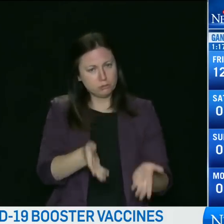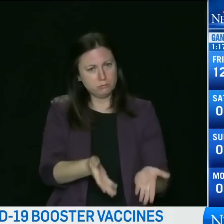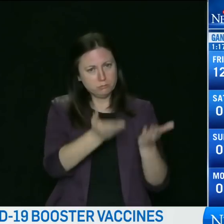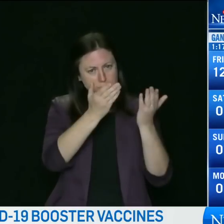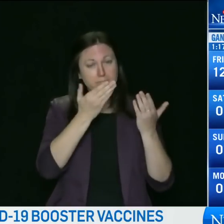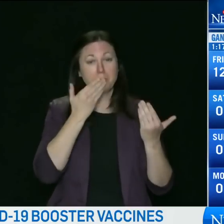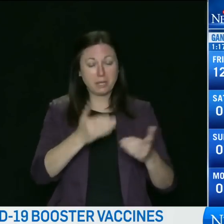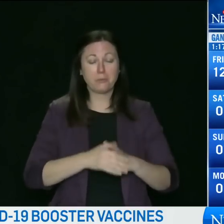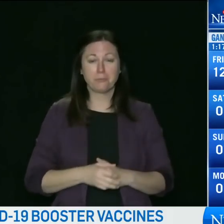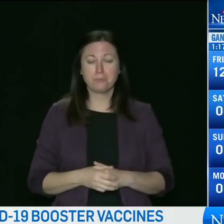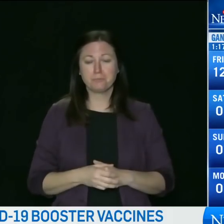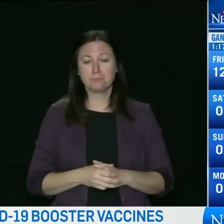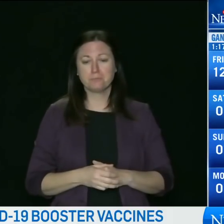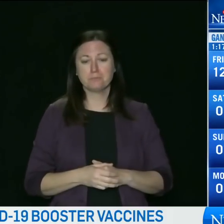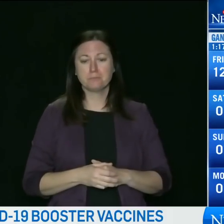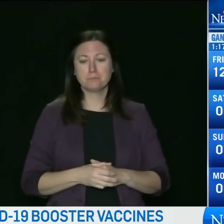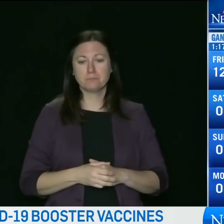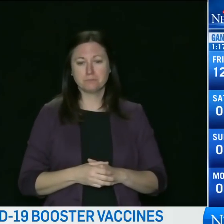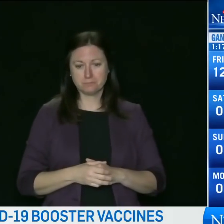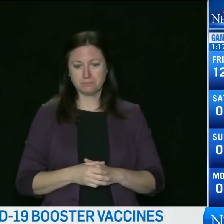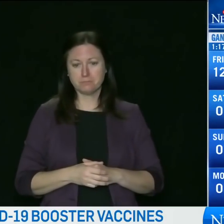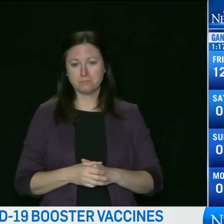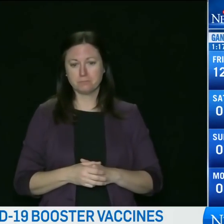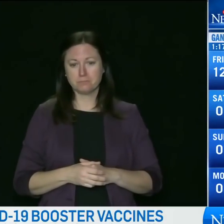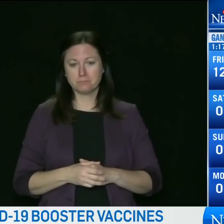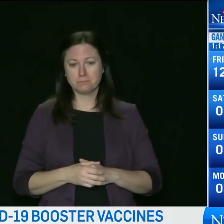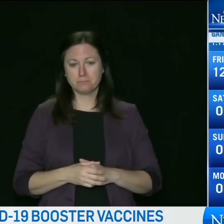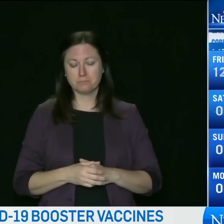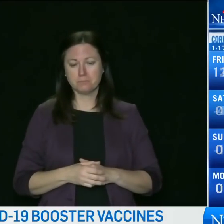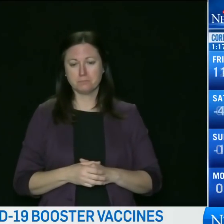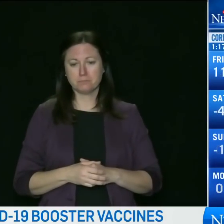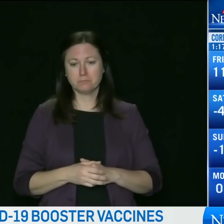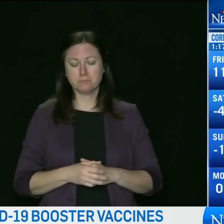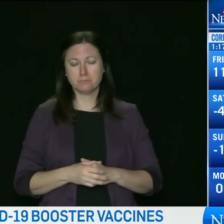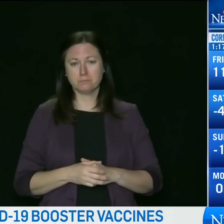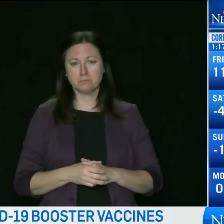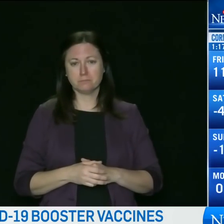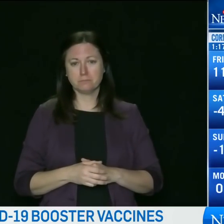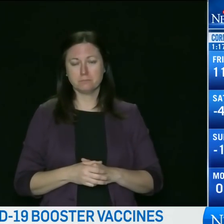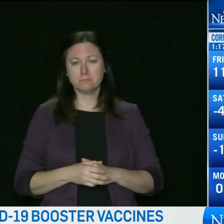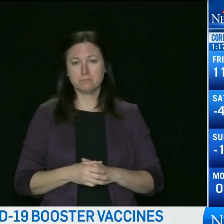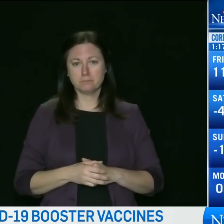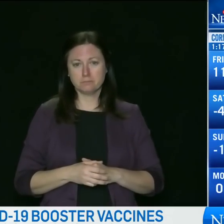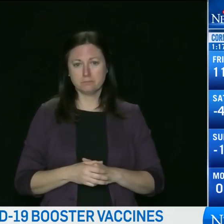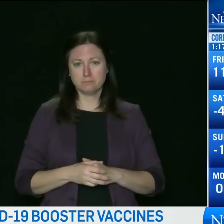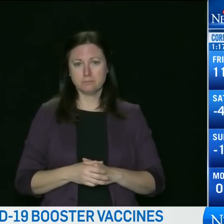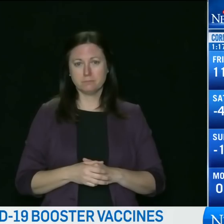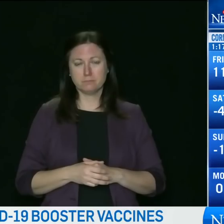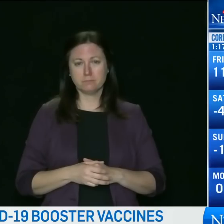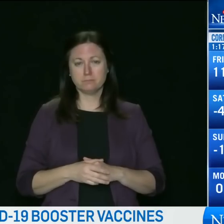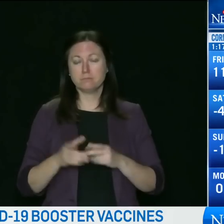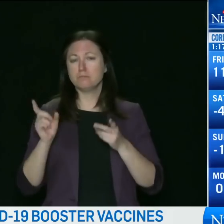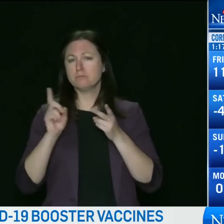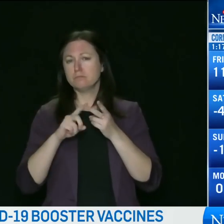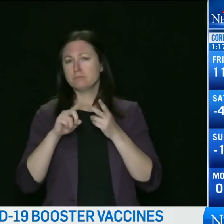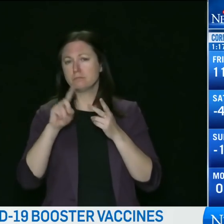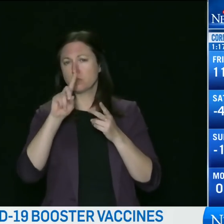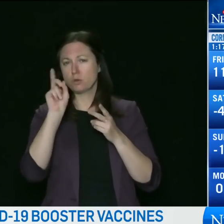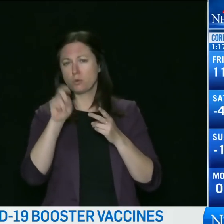HIGH-RISK CAT CATEGORY, IF YOU'RE OVER FIFTY, IT AS REALLY